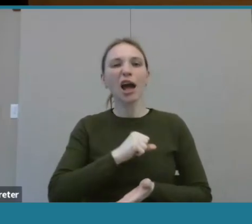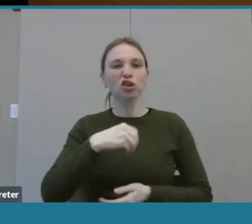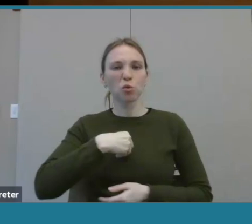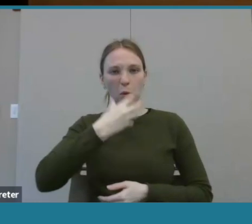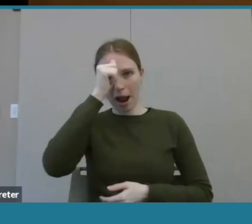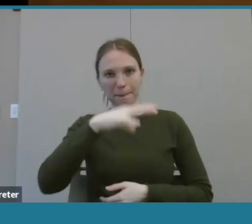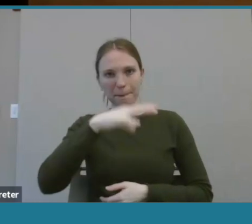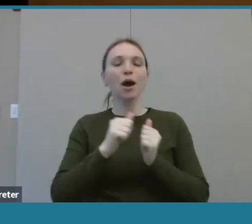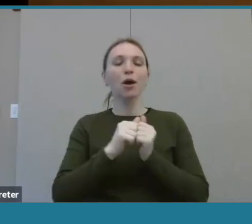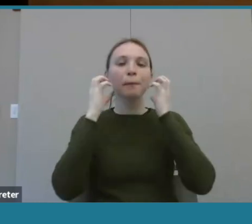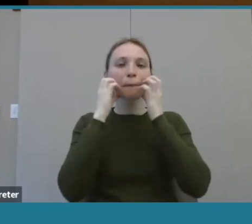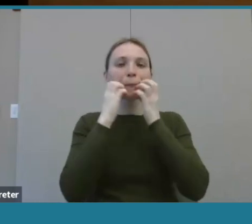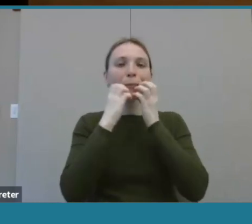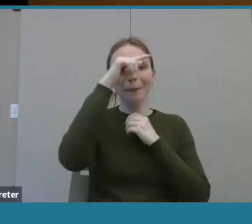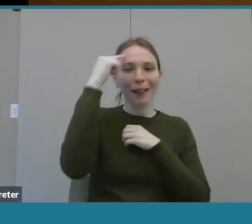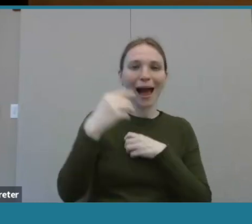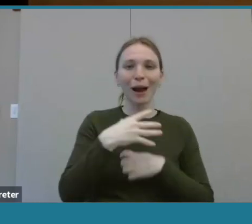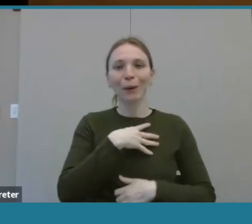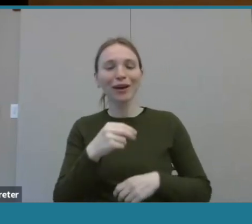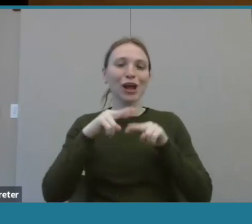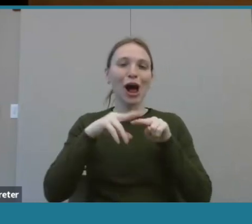With glasses, and Alice Wong and I dressed alike today.